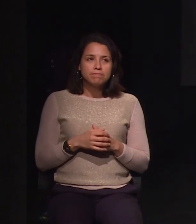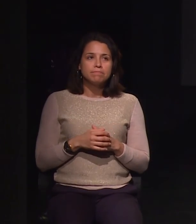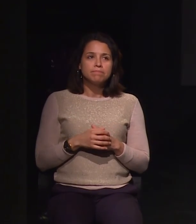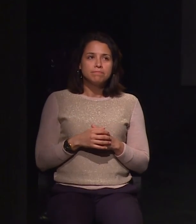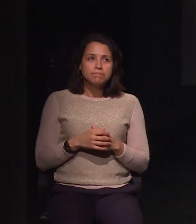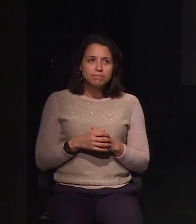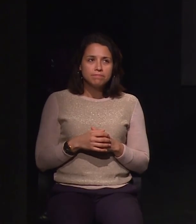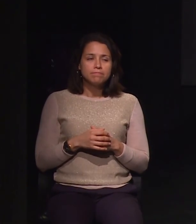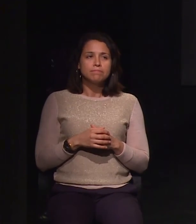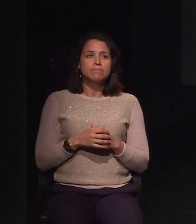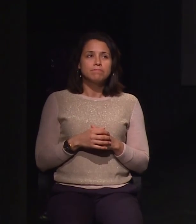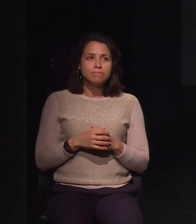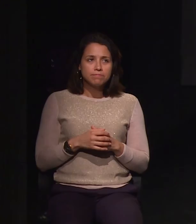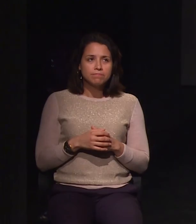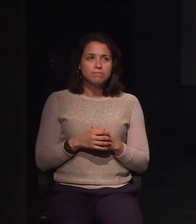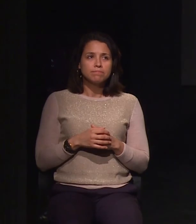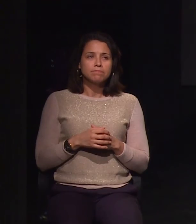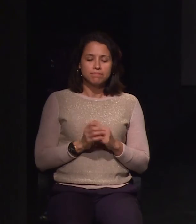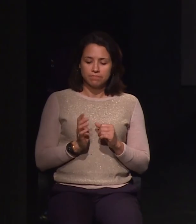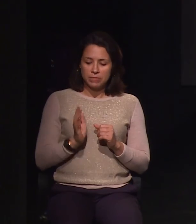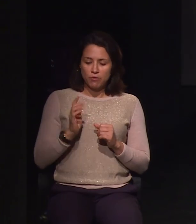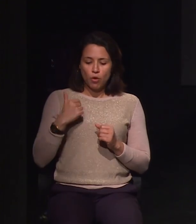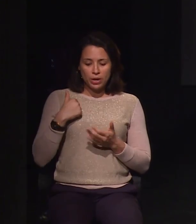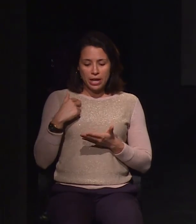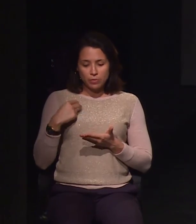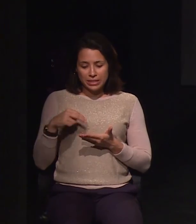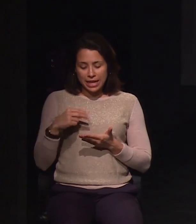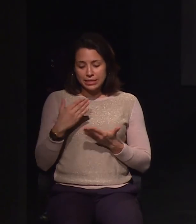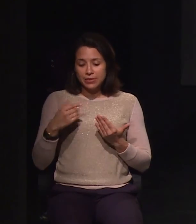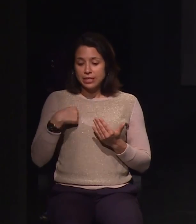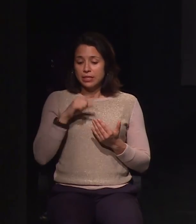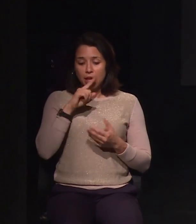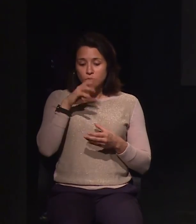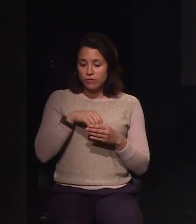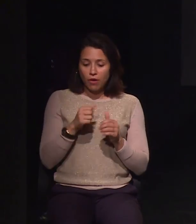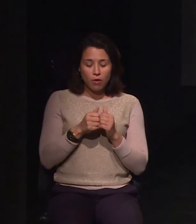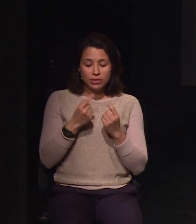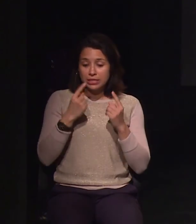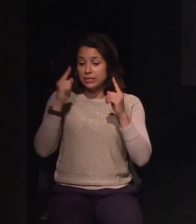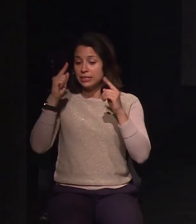the things that I was involved in that succeeded or didn’t succeed, often succeeded or didn’t